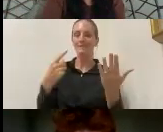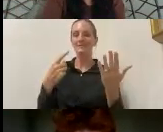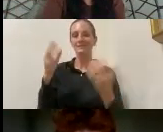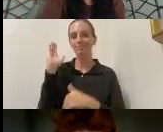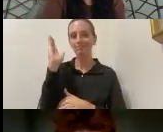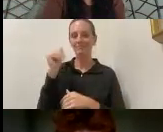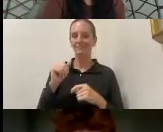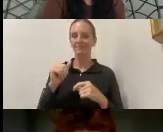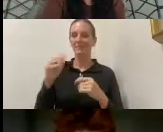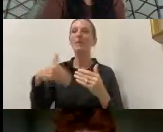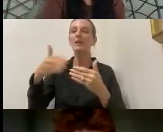Go on to the next slide.